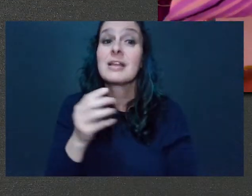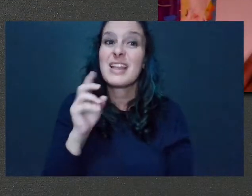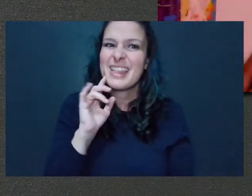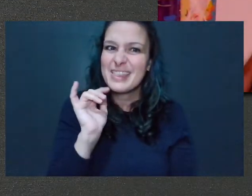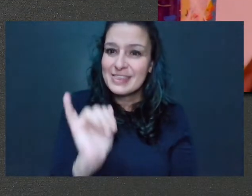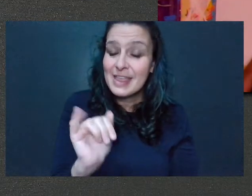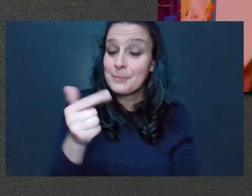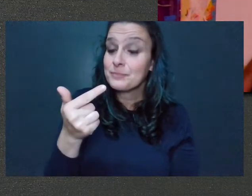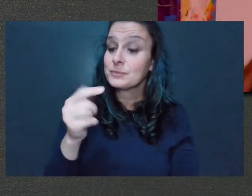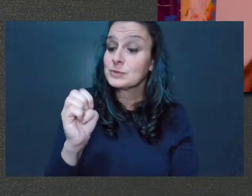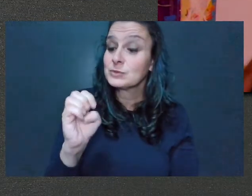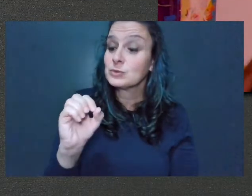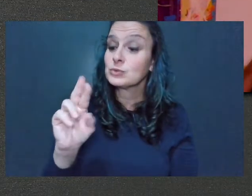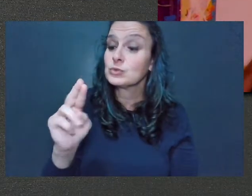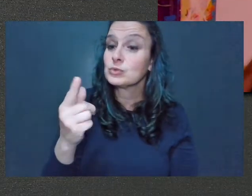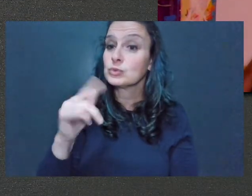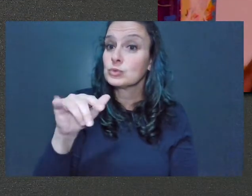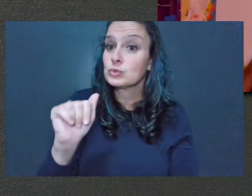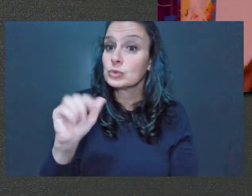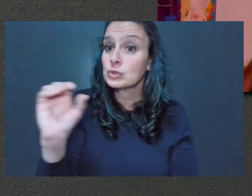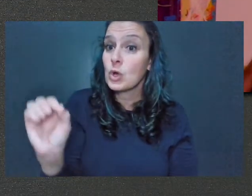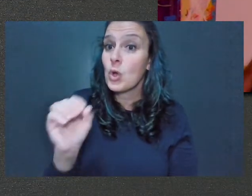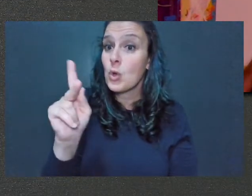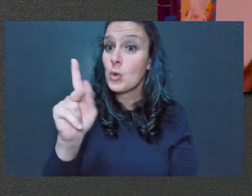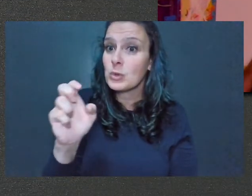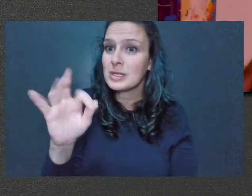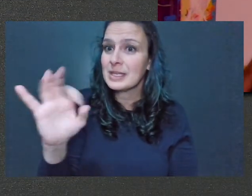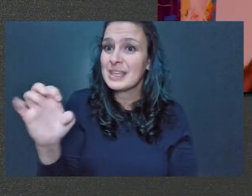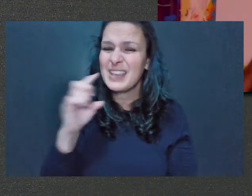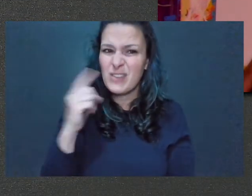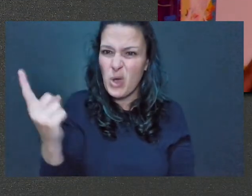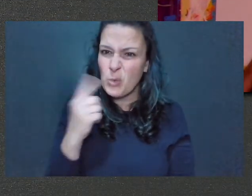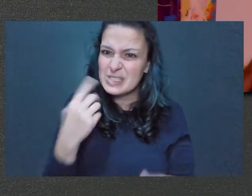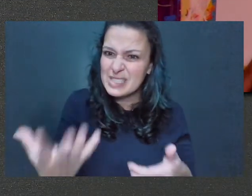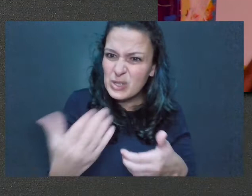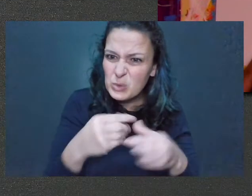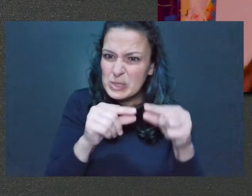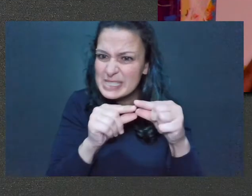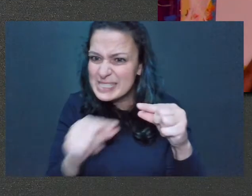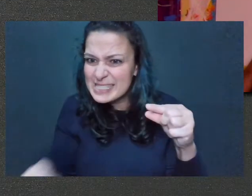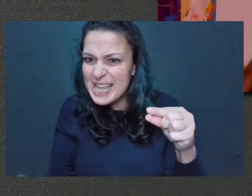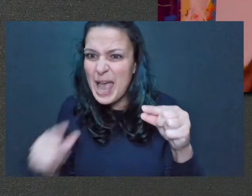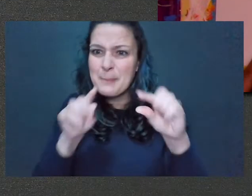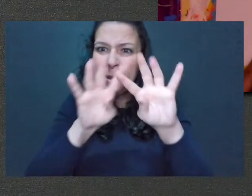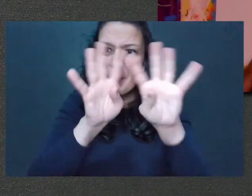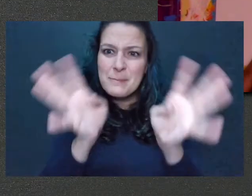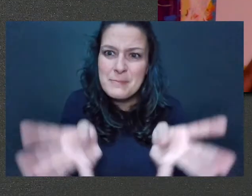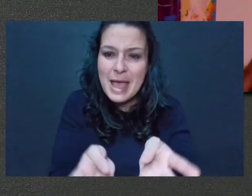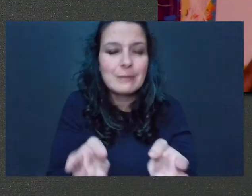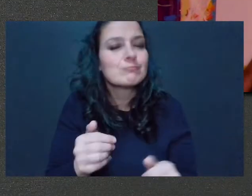we always didn't see the stem and the petals. We might go right off the page.